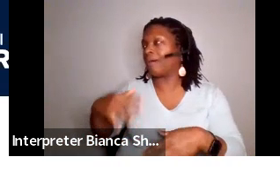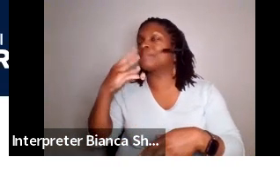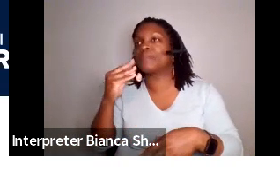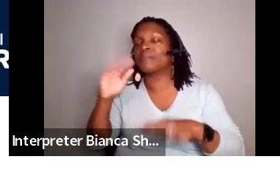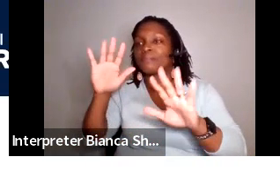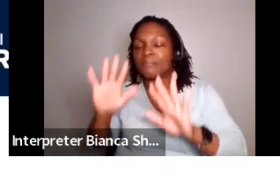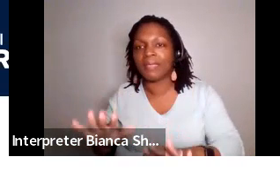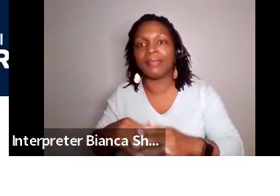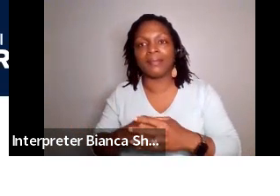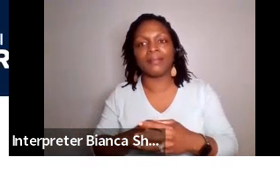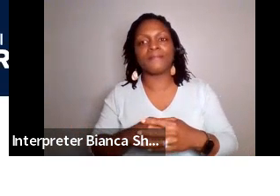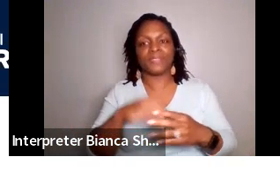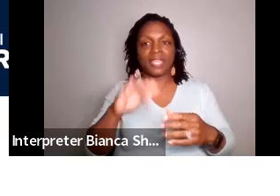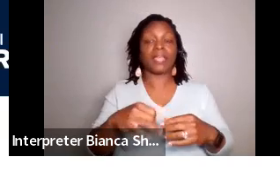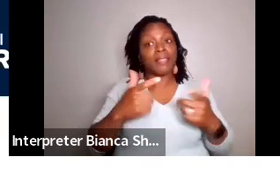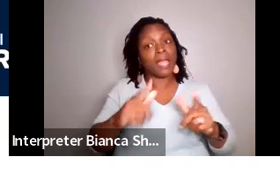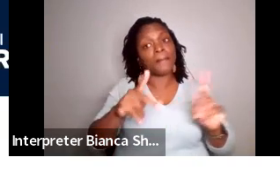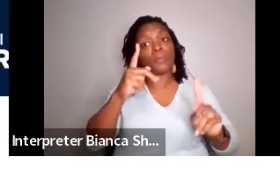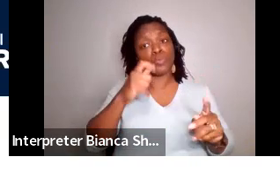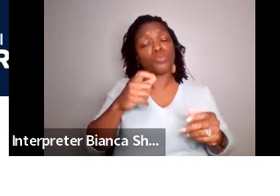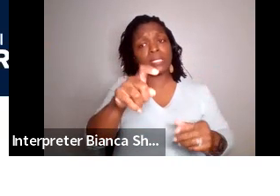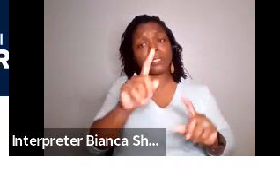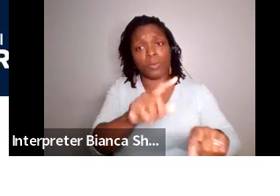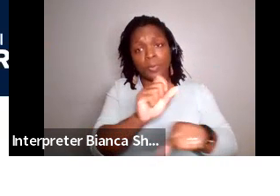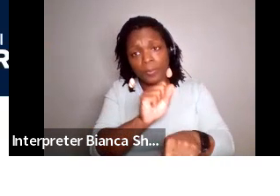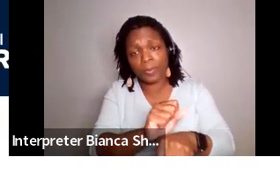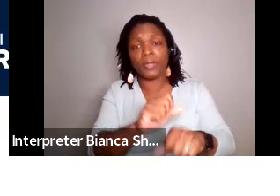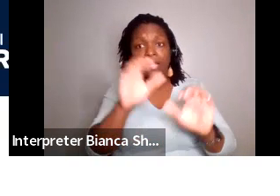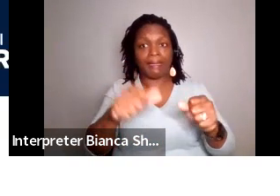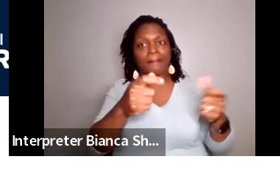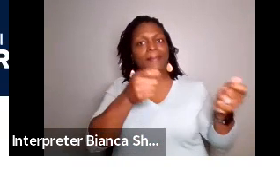It allows the people who need to go to work to be able to manage their elderly parents.